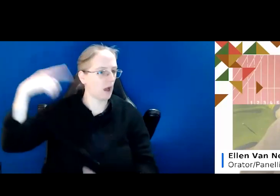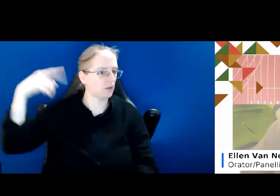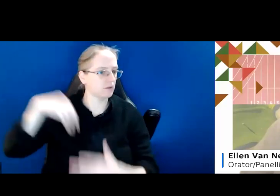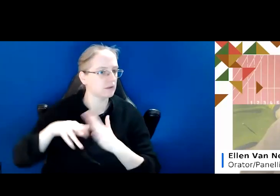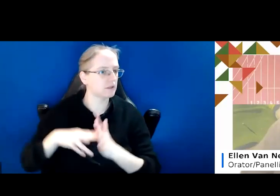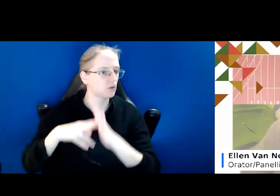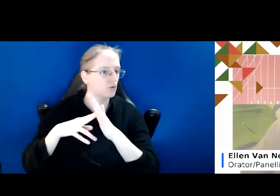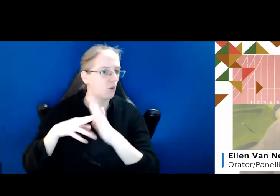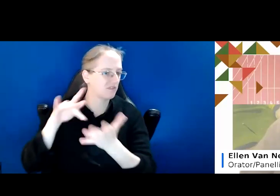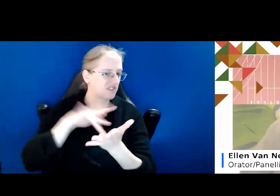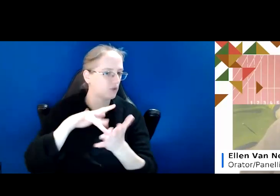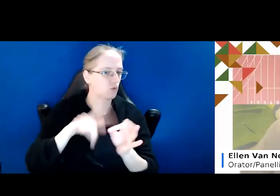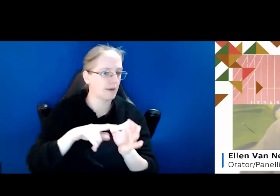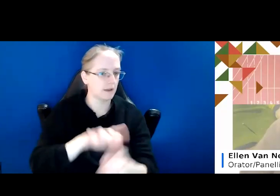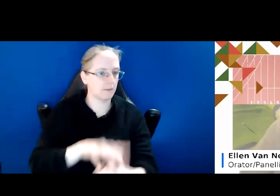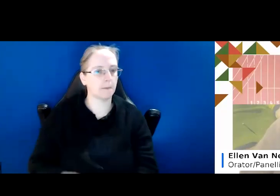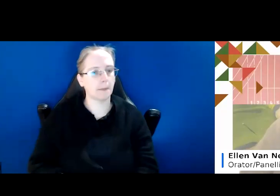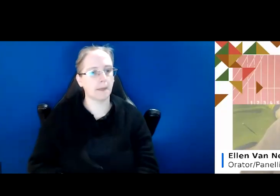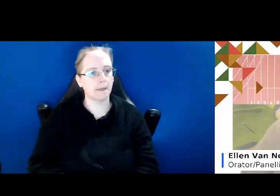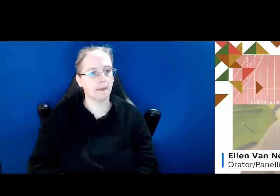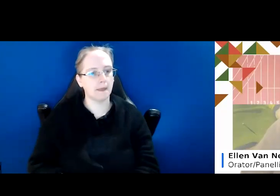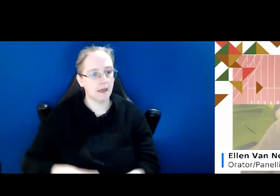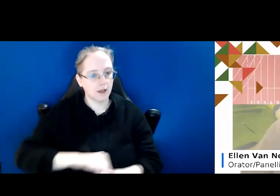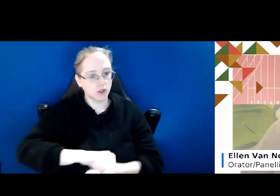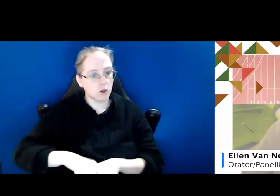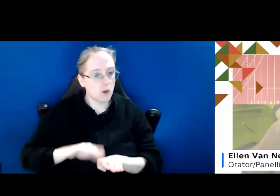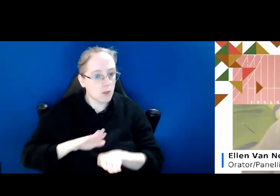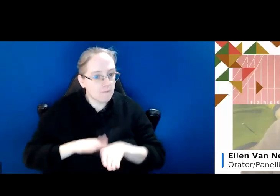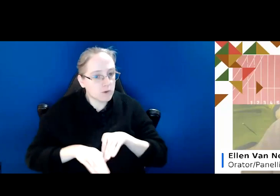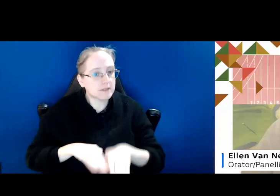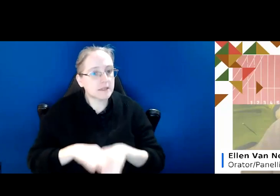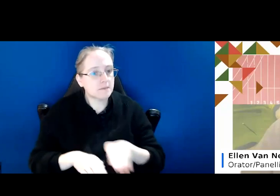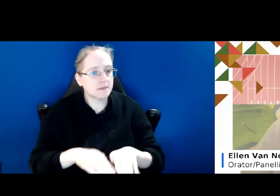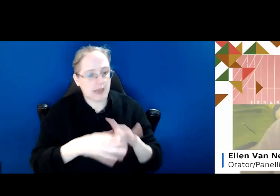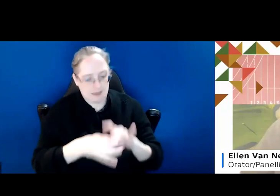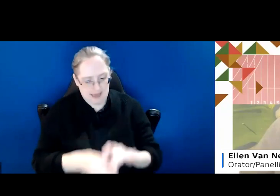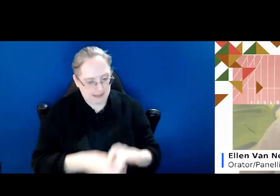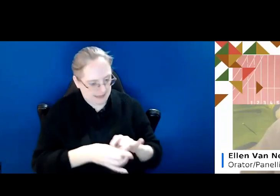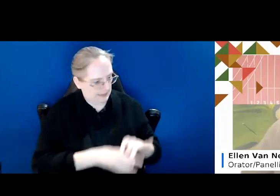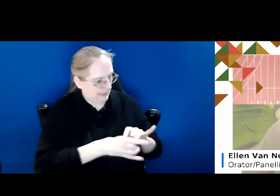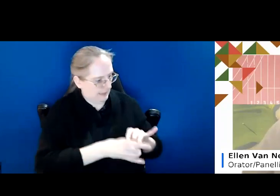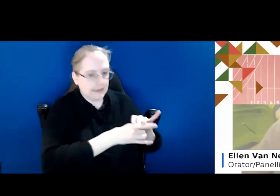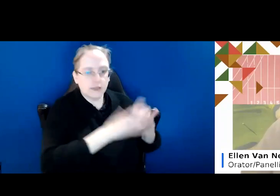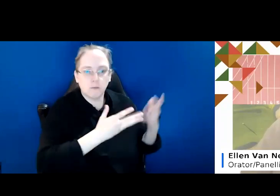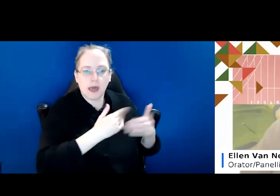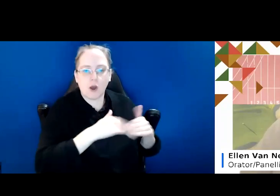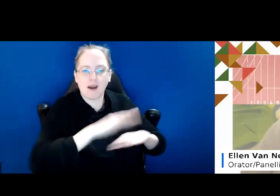and the track marks of a long continuance of playing on country are fading, are disappearing.